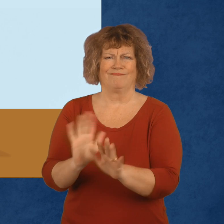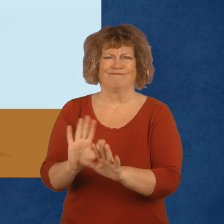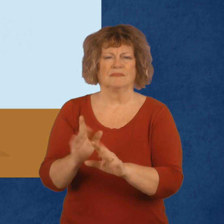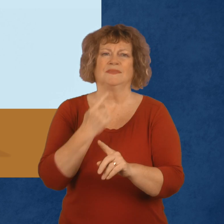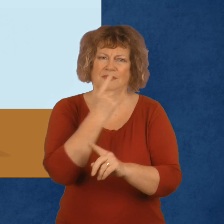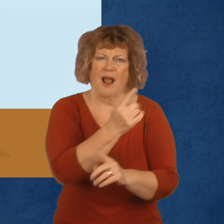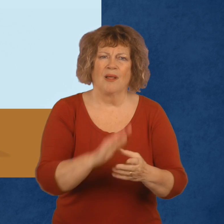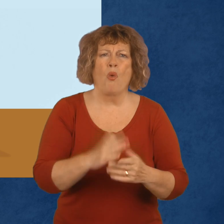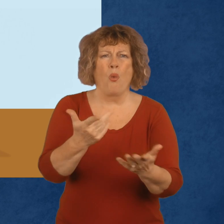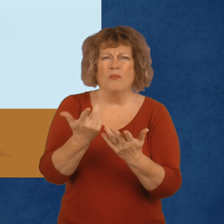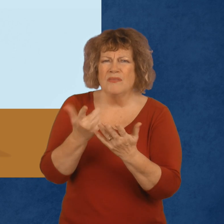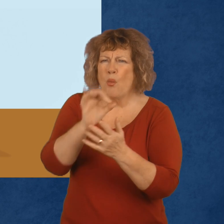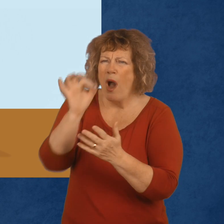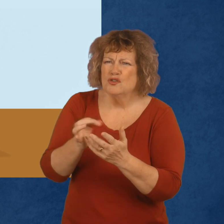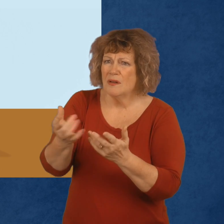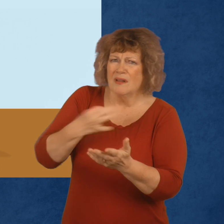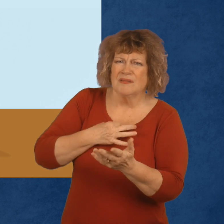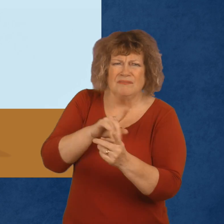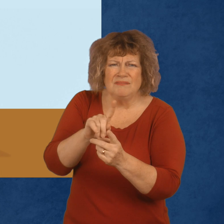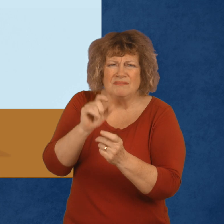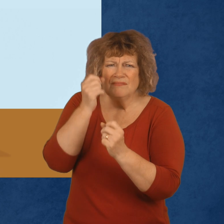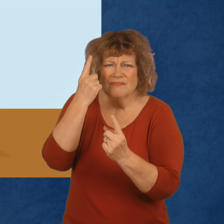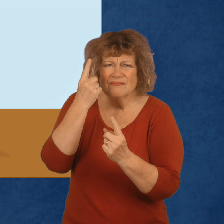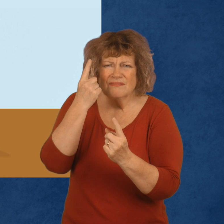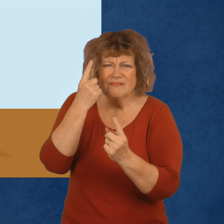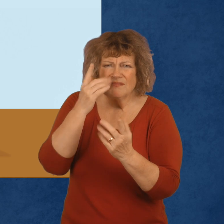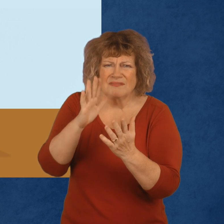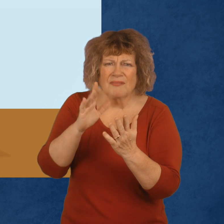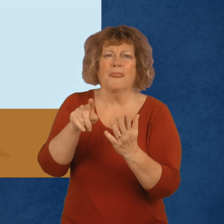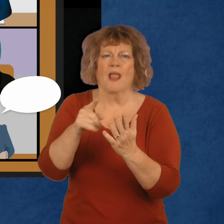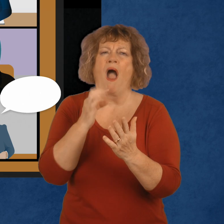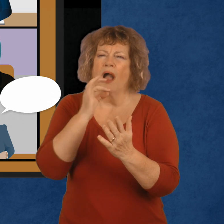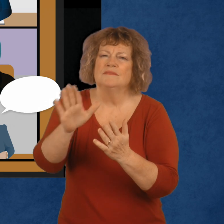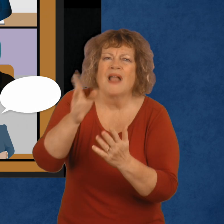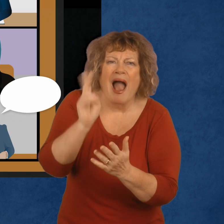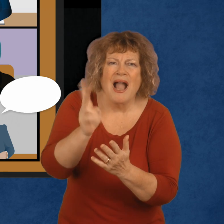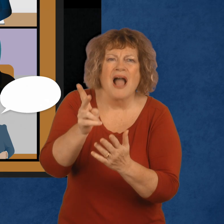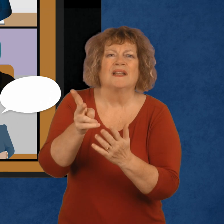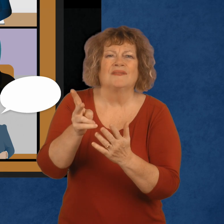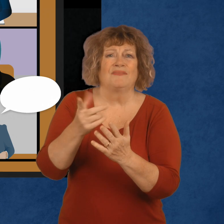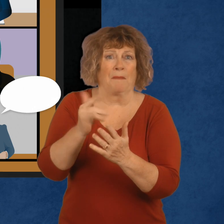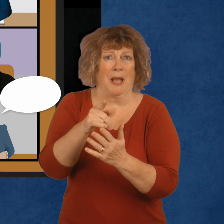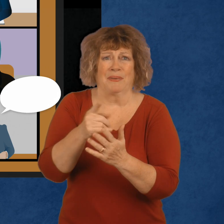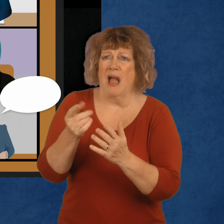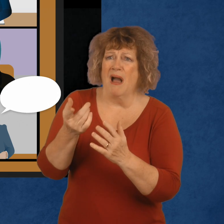If you don’t know the answer to a question - just say so. If you want to say something, it’s important that you